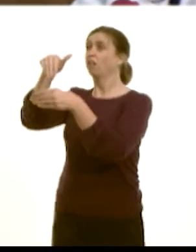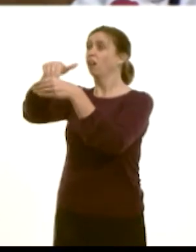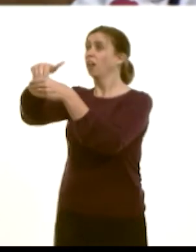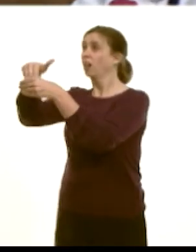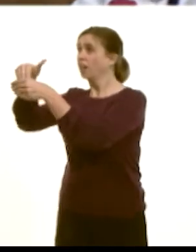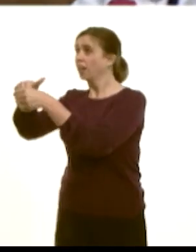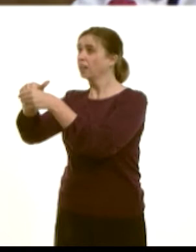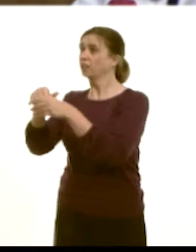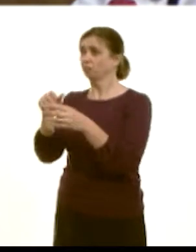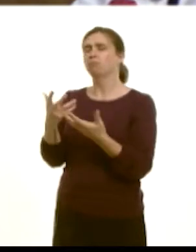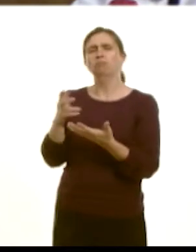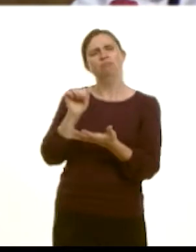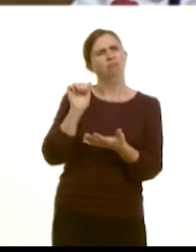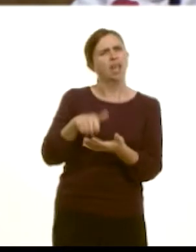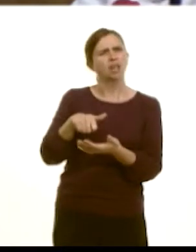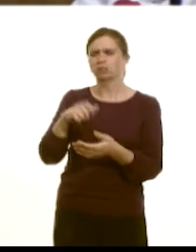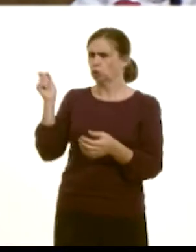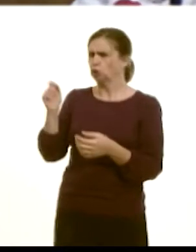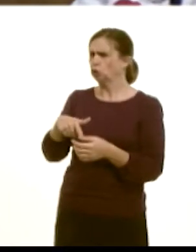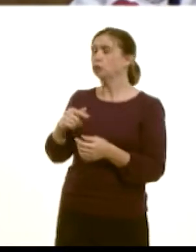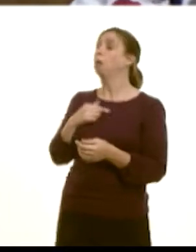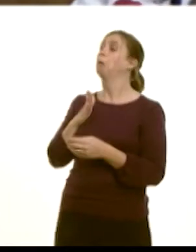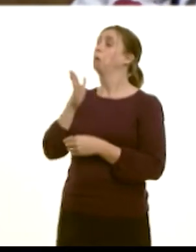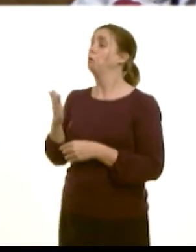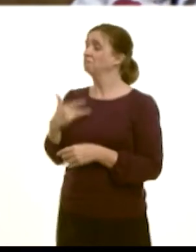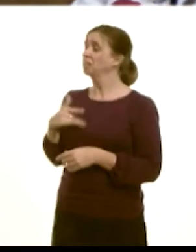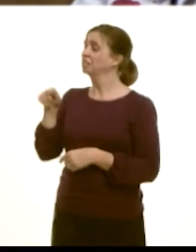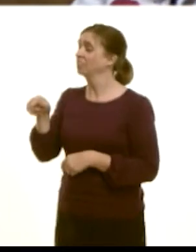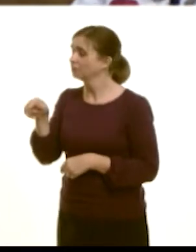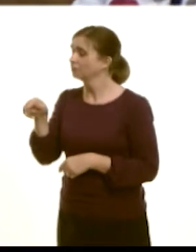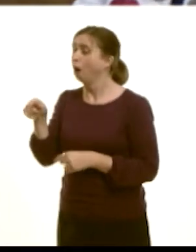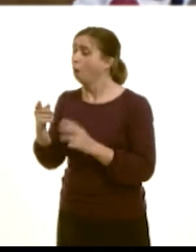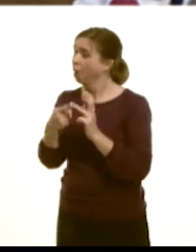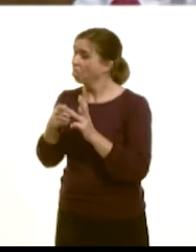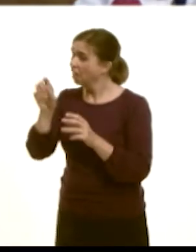I think it is important that all those sites that attract visitors, whether they are public